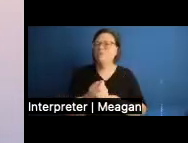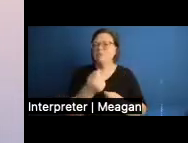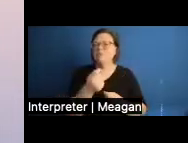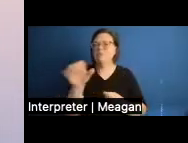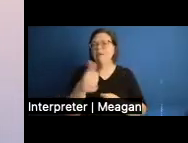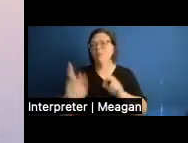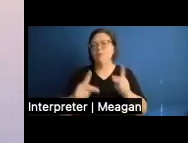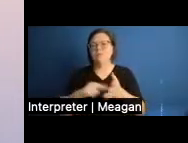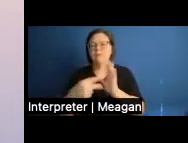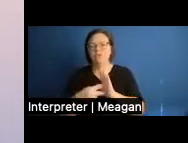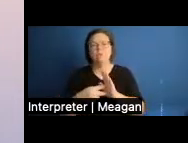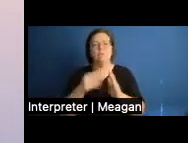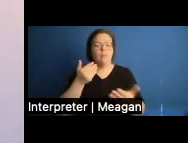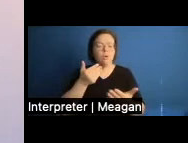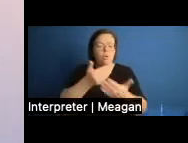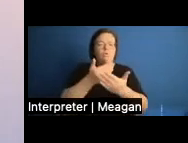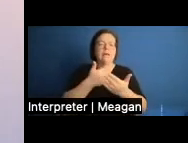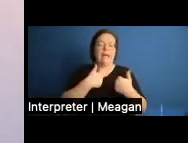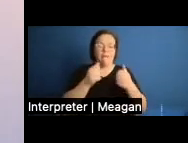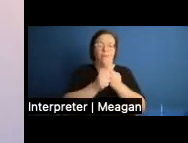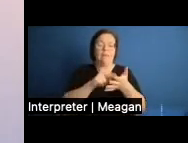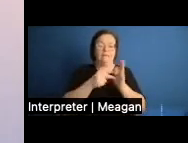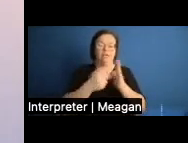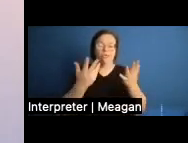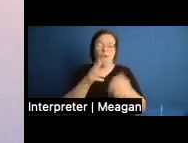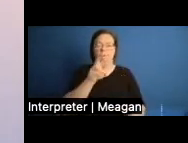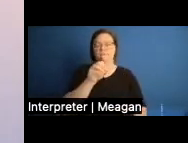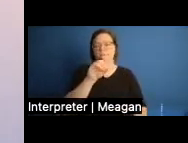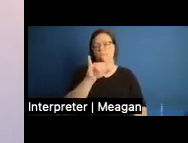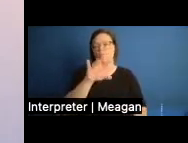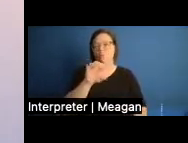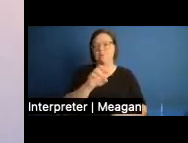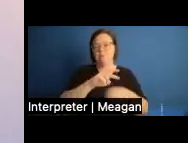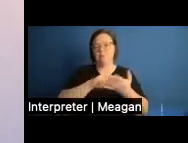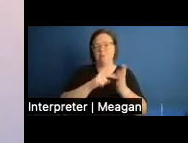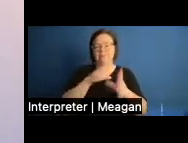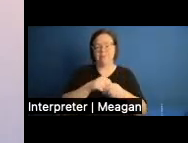The closest I've got with a definition that I am satisfied with is a spectrum of syntax,